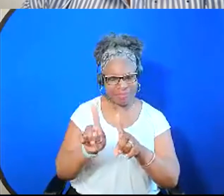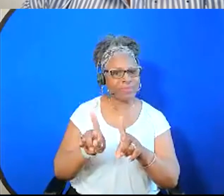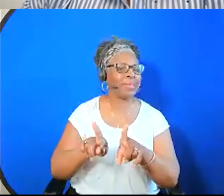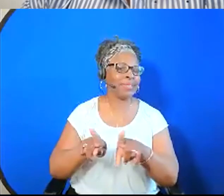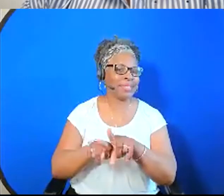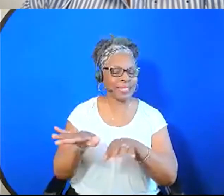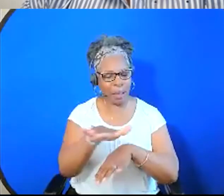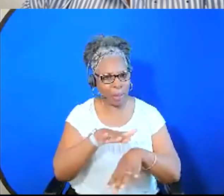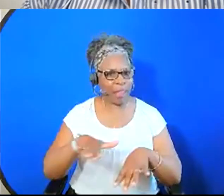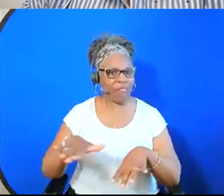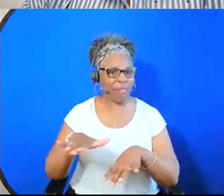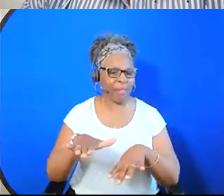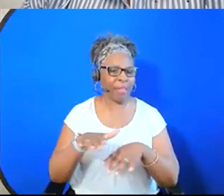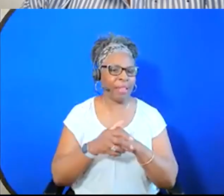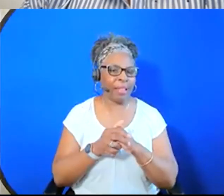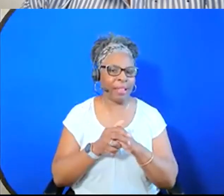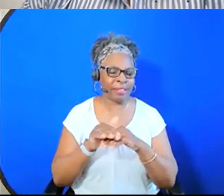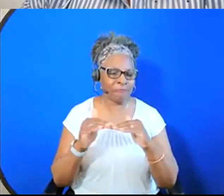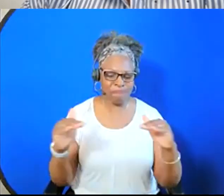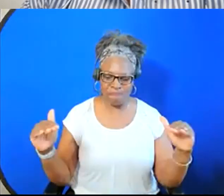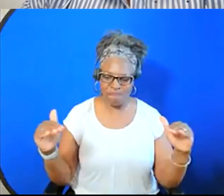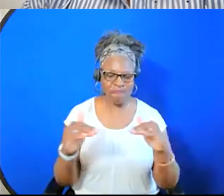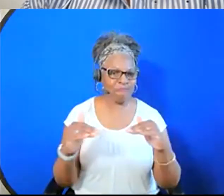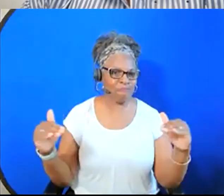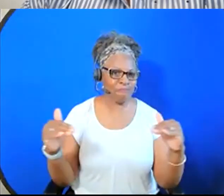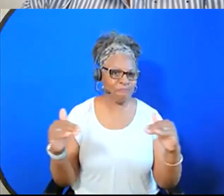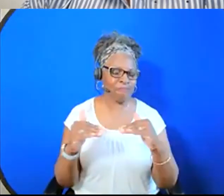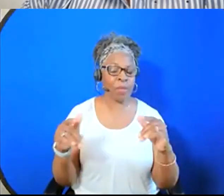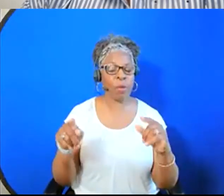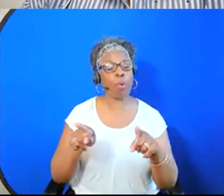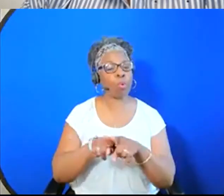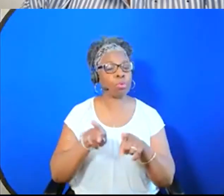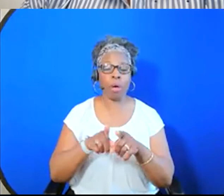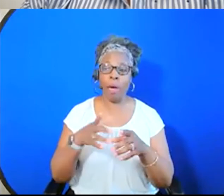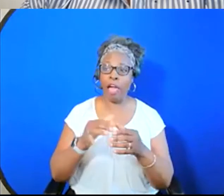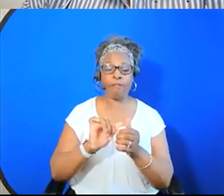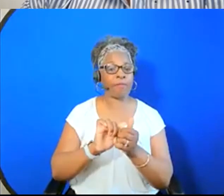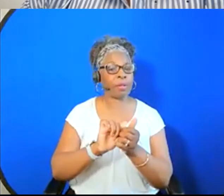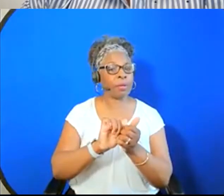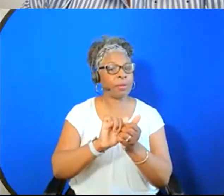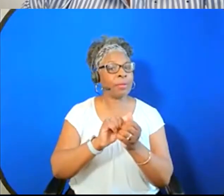And then another thing they do, which is really nice as a kind of, like buddy system. And this really has emerged as a method to